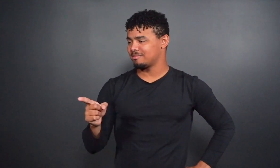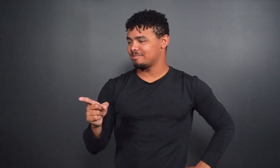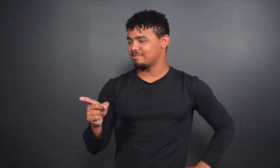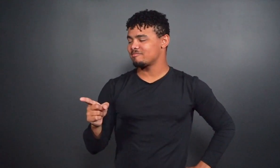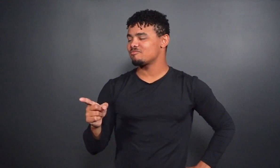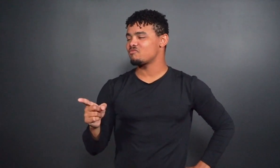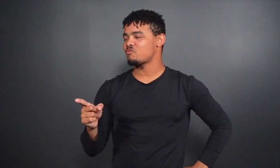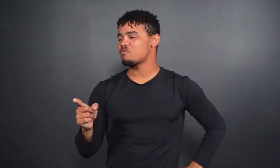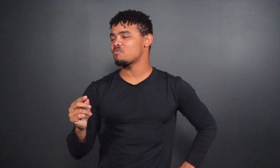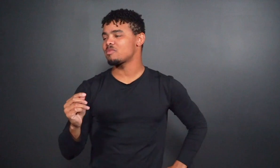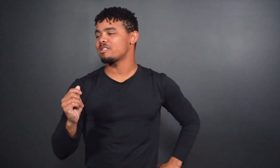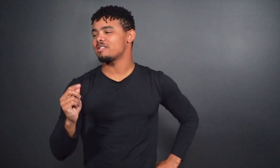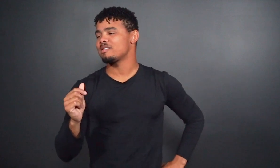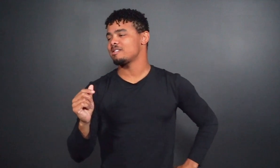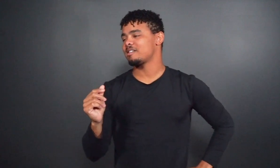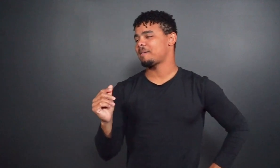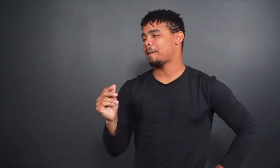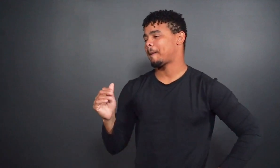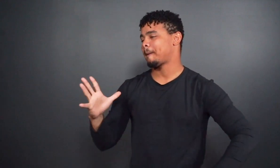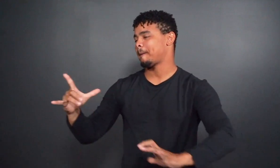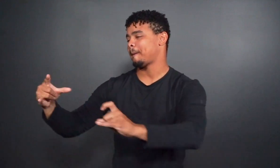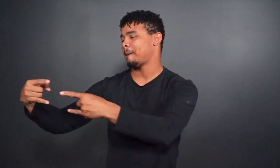what about that one?